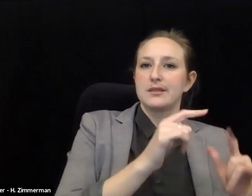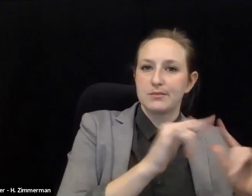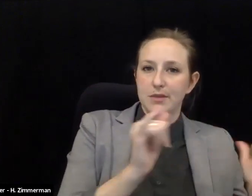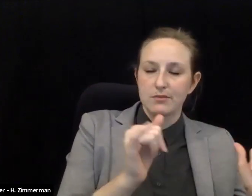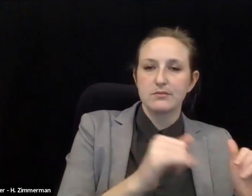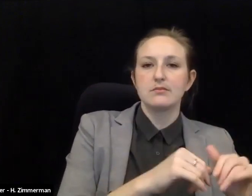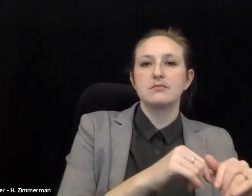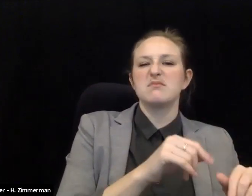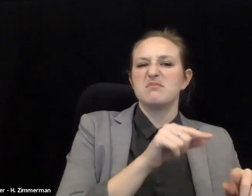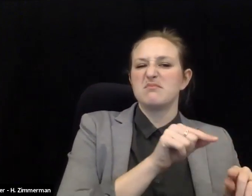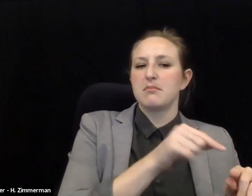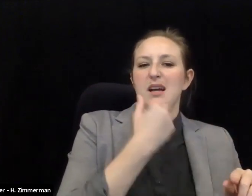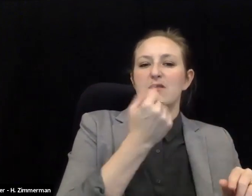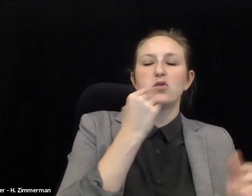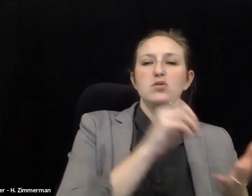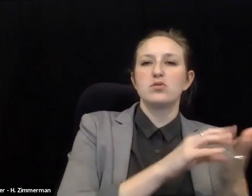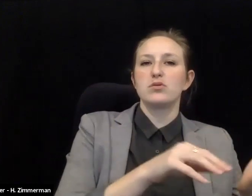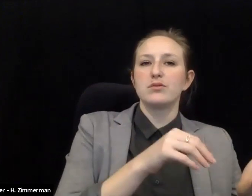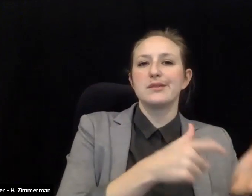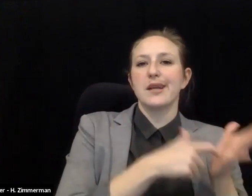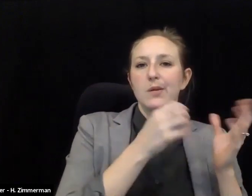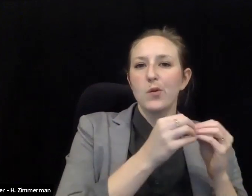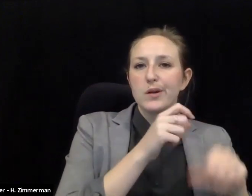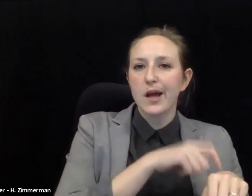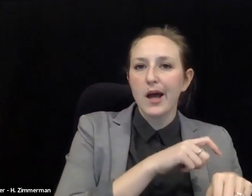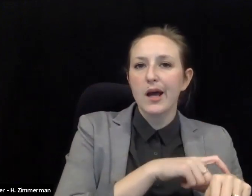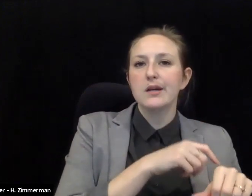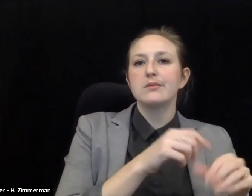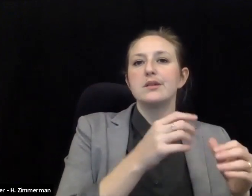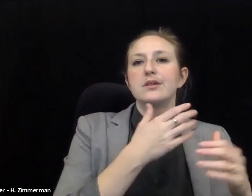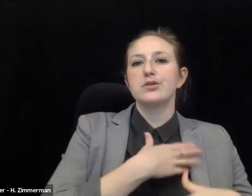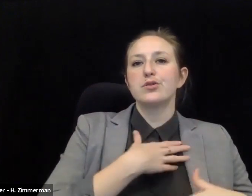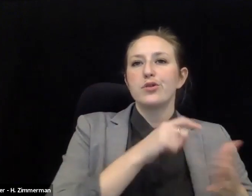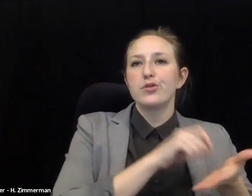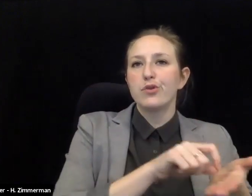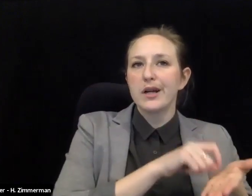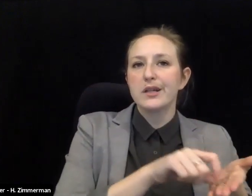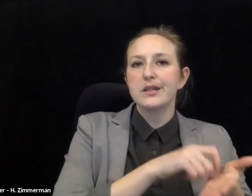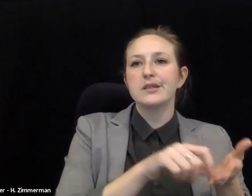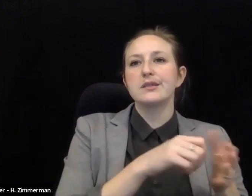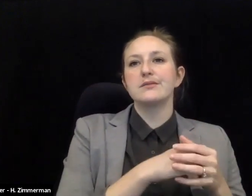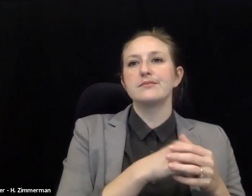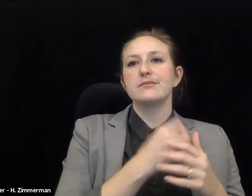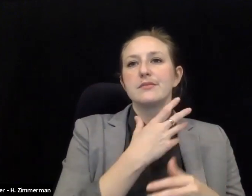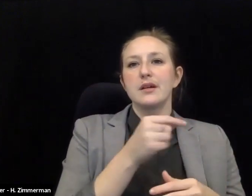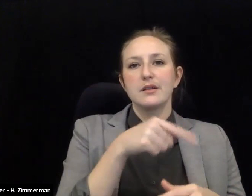take a little bit more time or enjoy sort of like the writing aspect and thrive on that